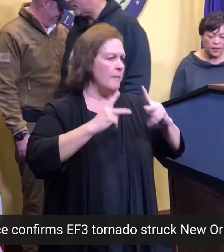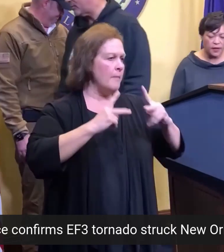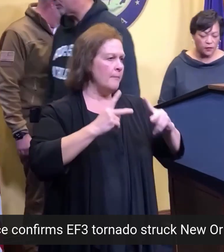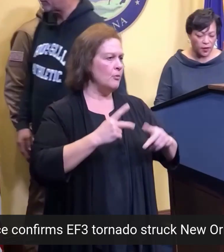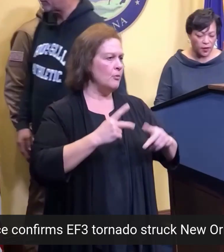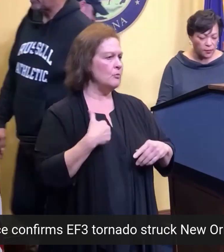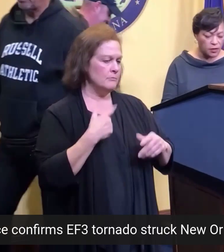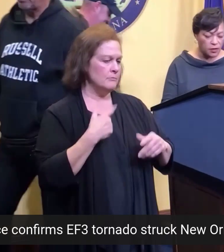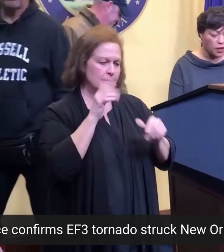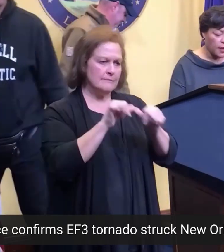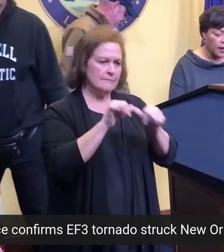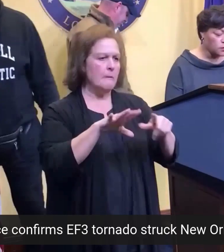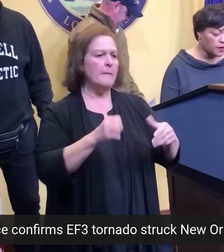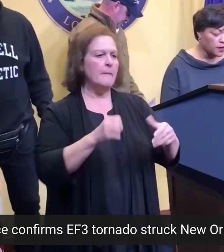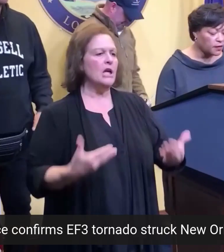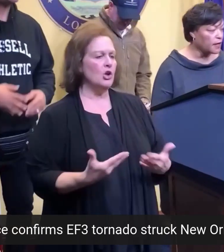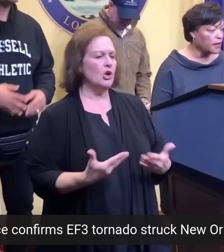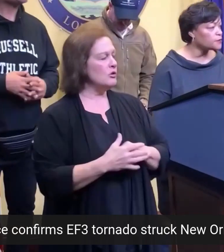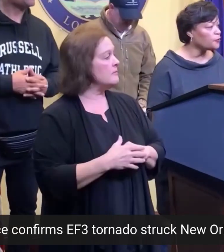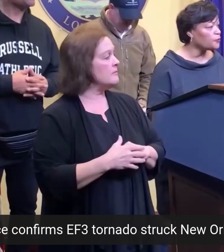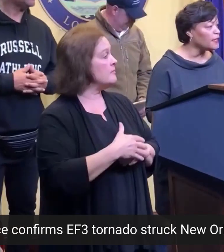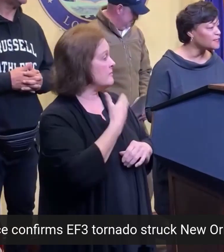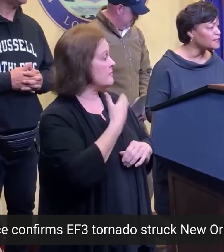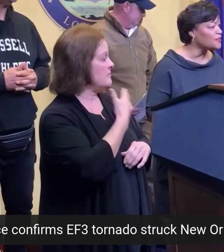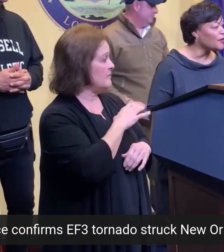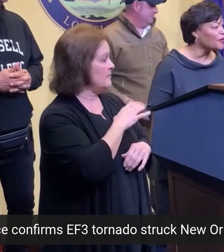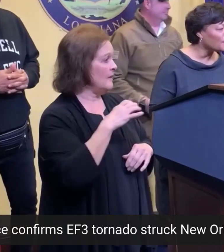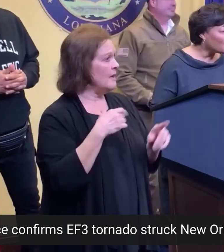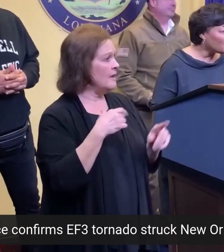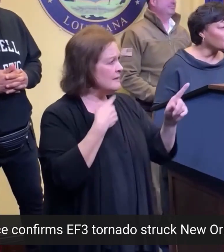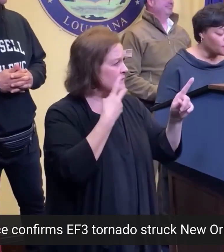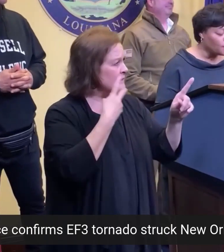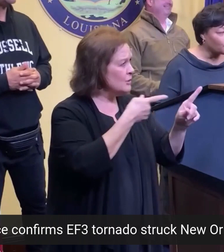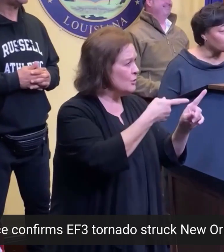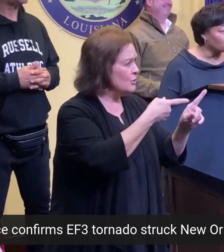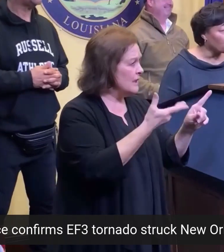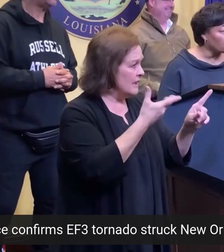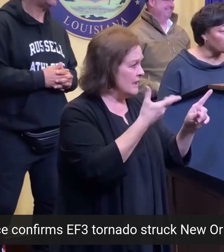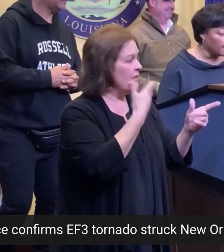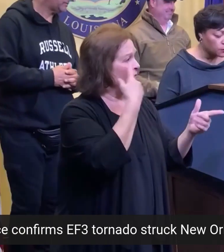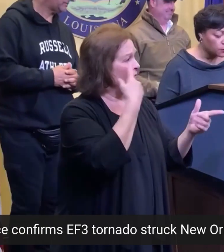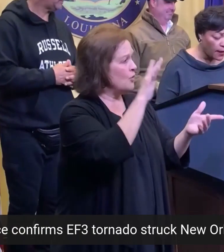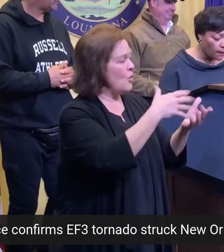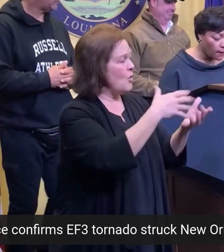you very much councilman and councilman green i see you here thank you for your support as well